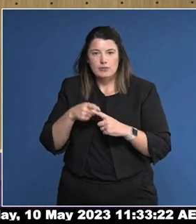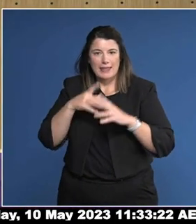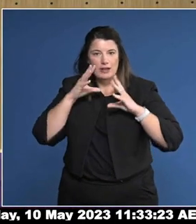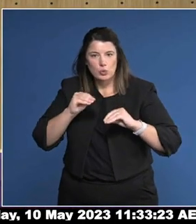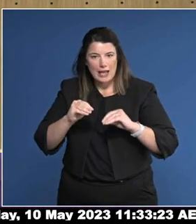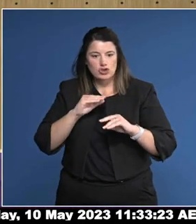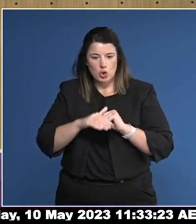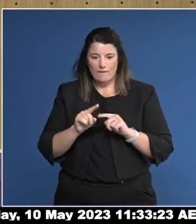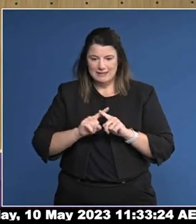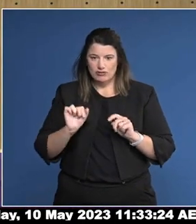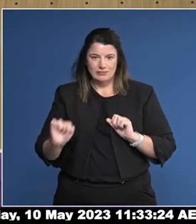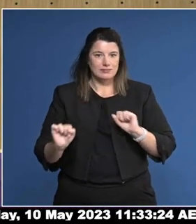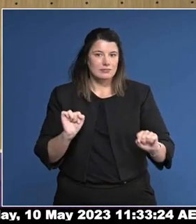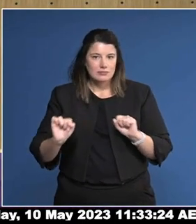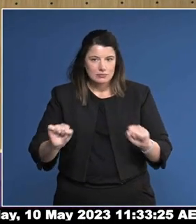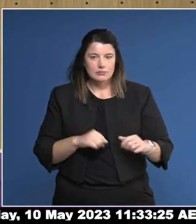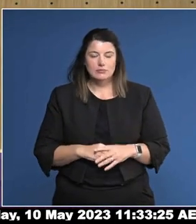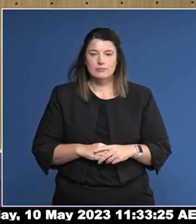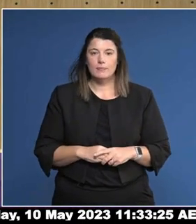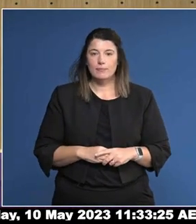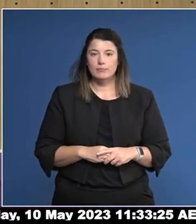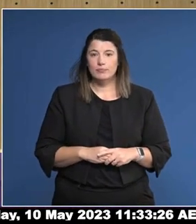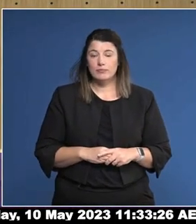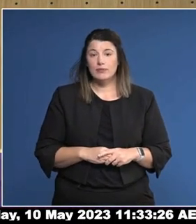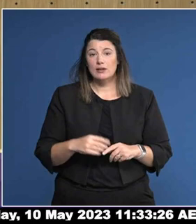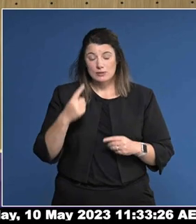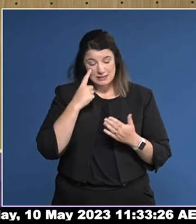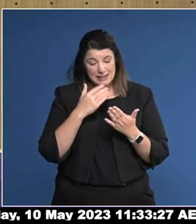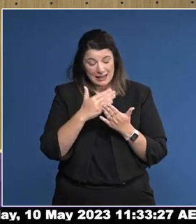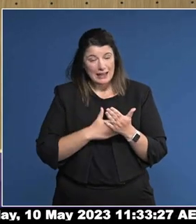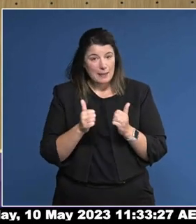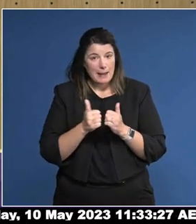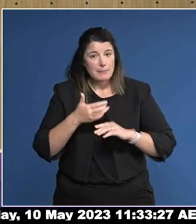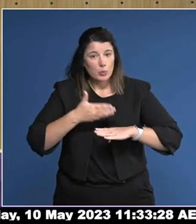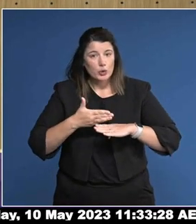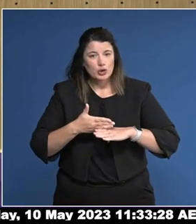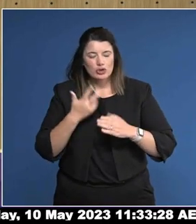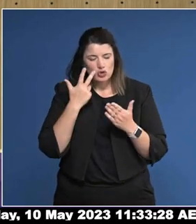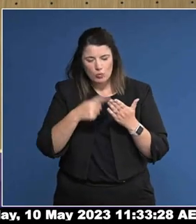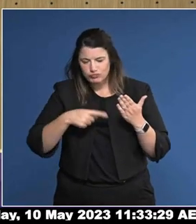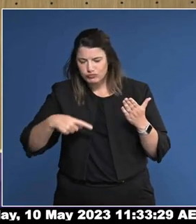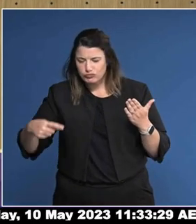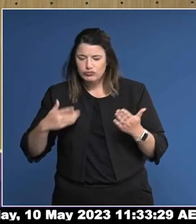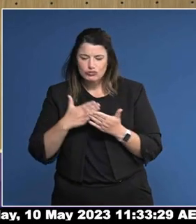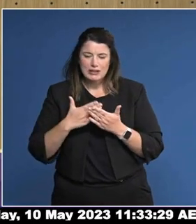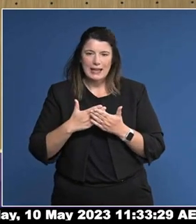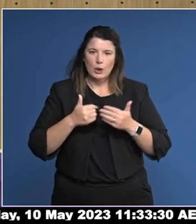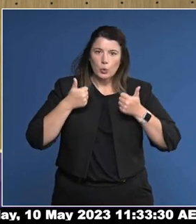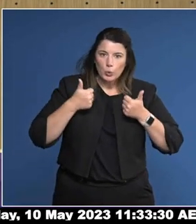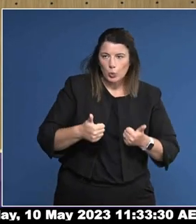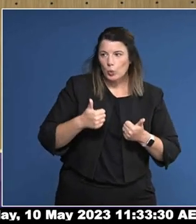They also in the records show some of the - the really positive experiences that the